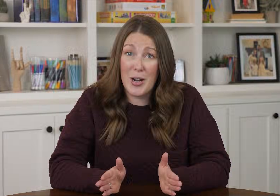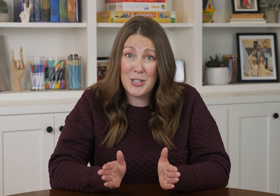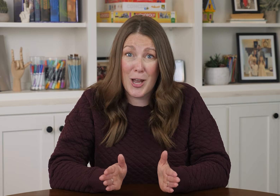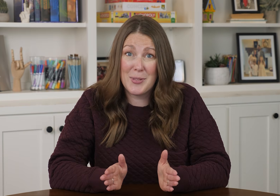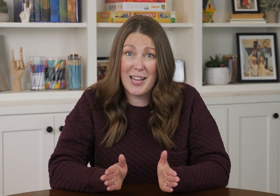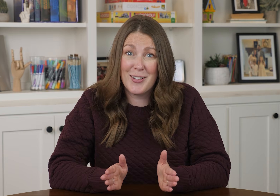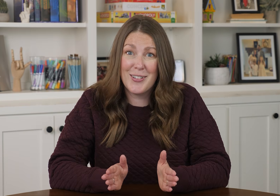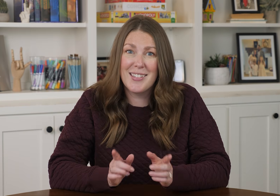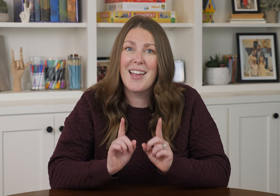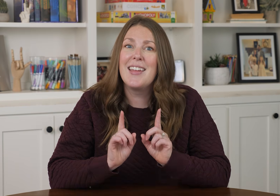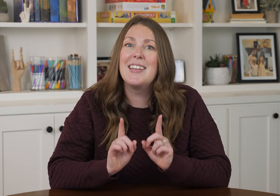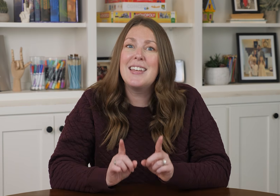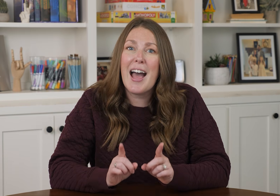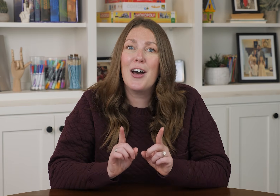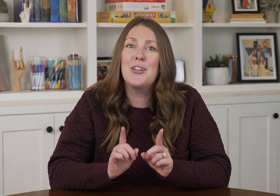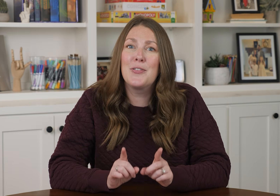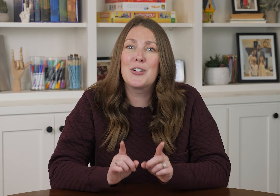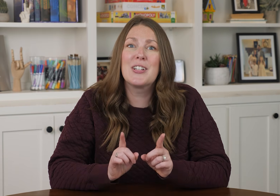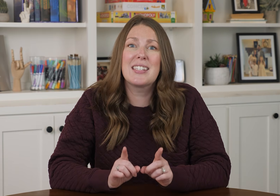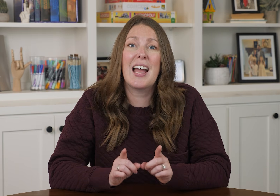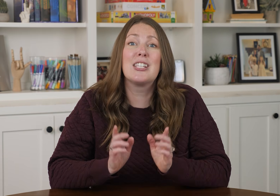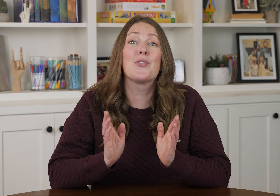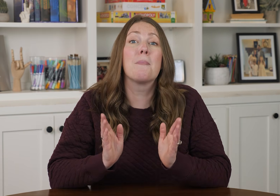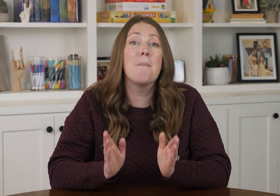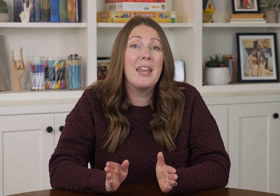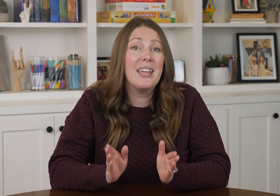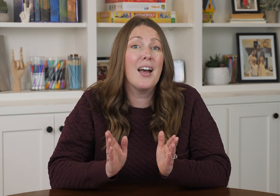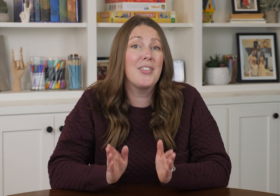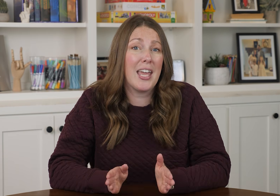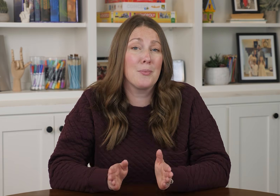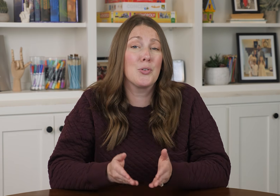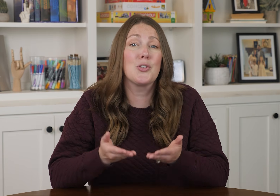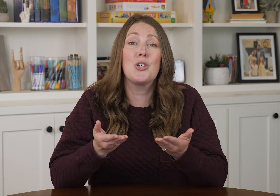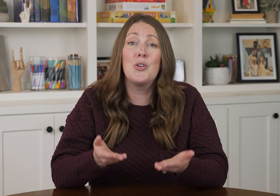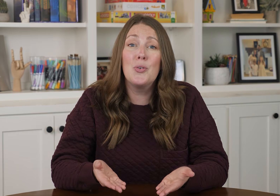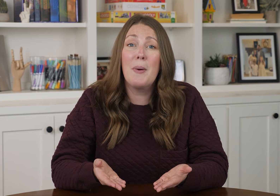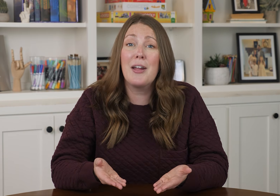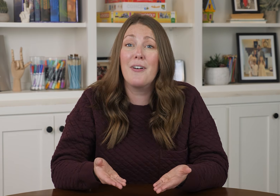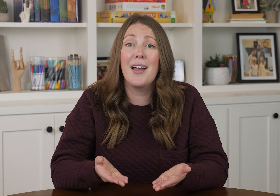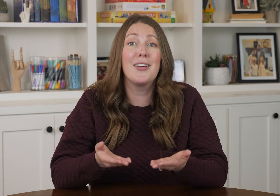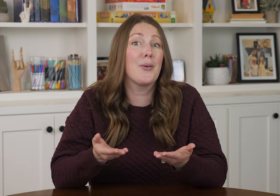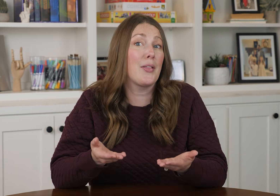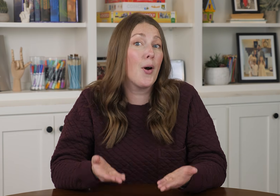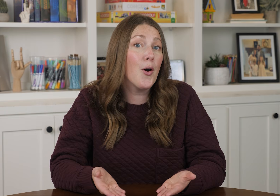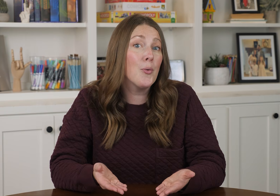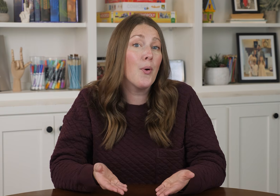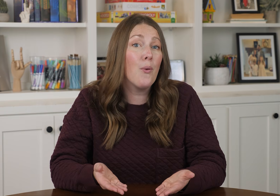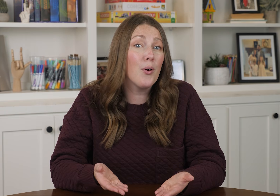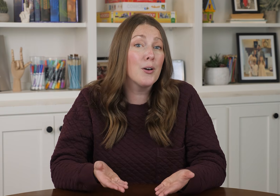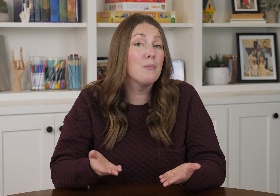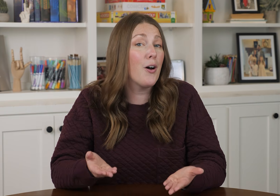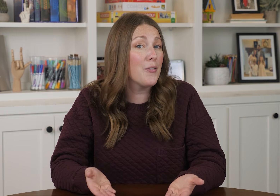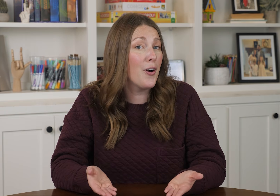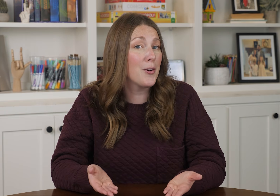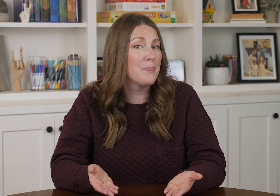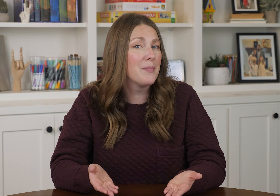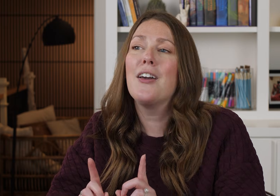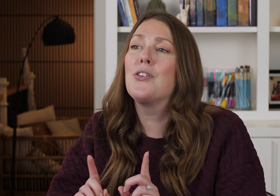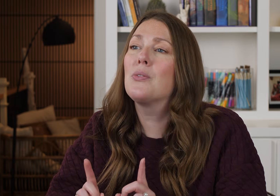Great job, signers. Now you've learned signs for many of the animals you might